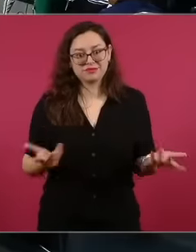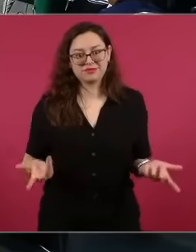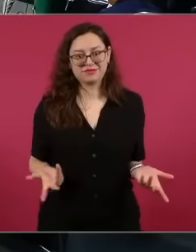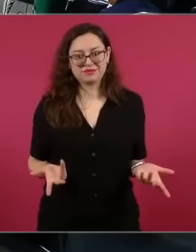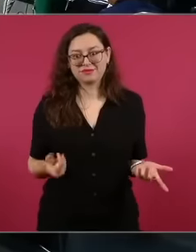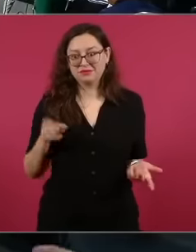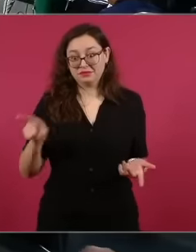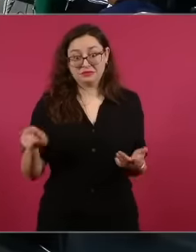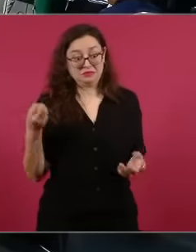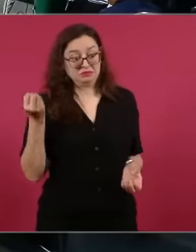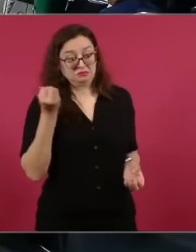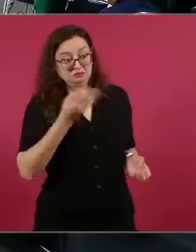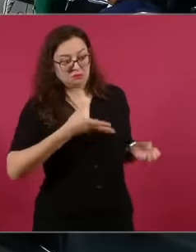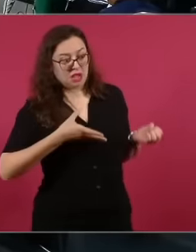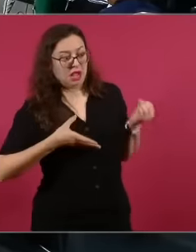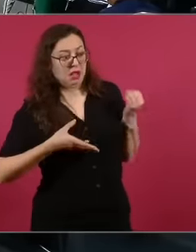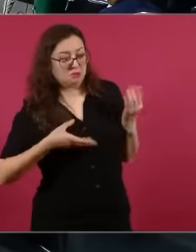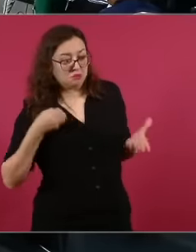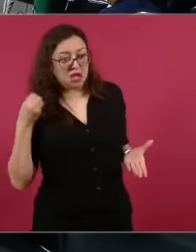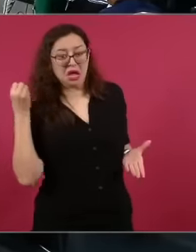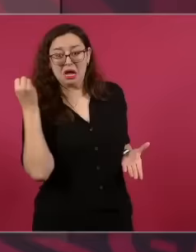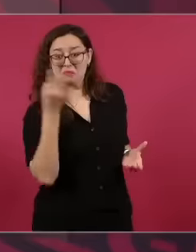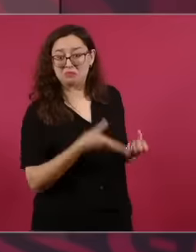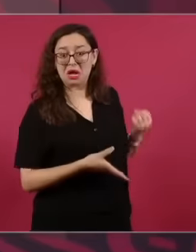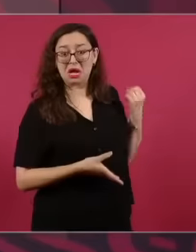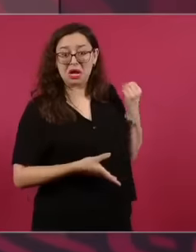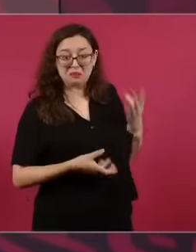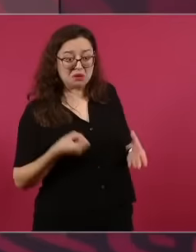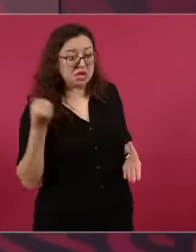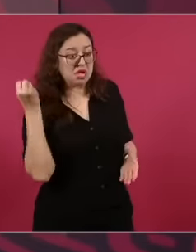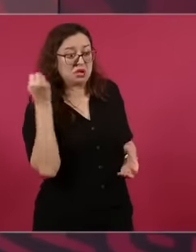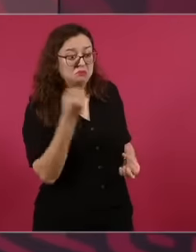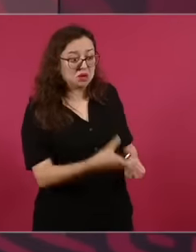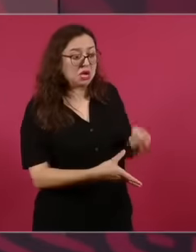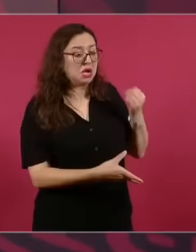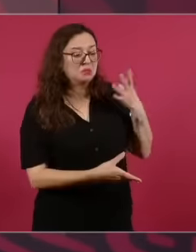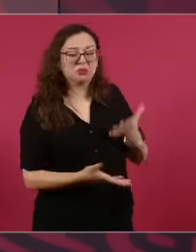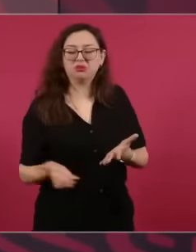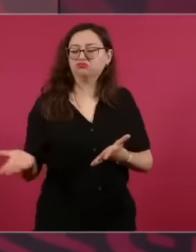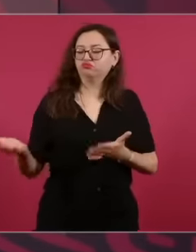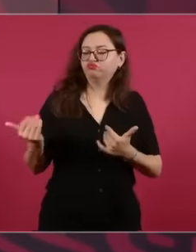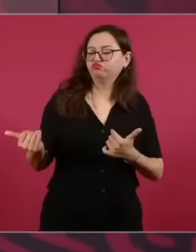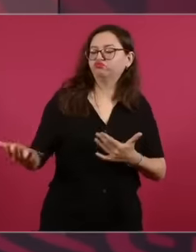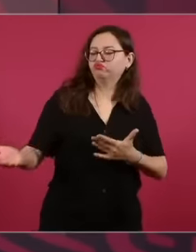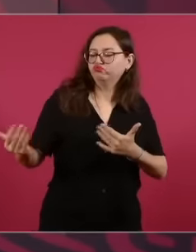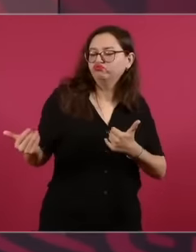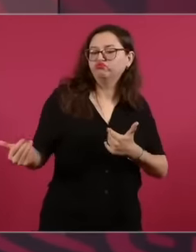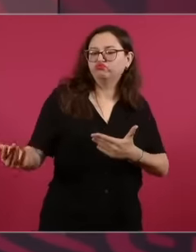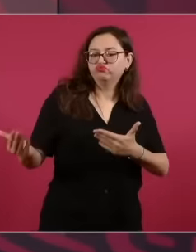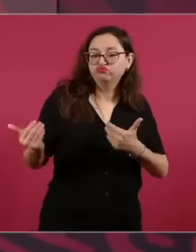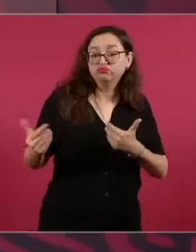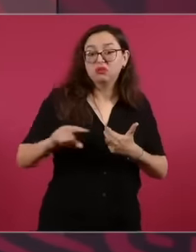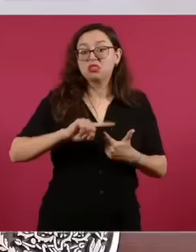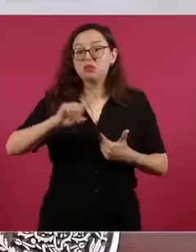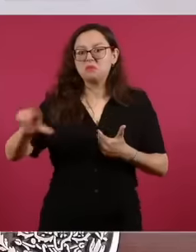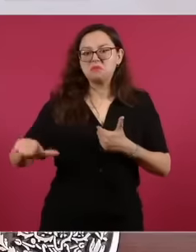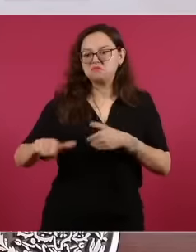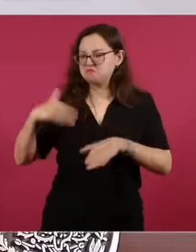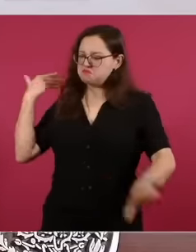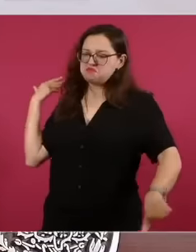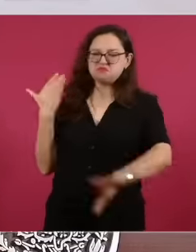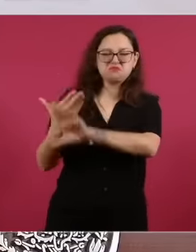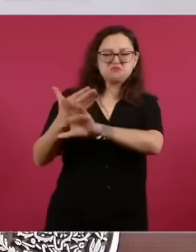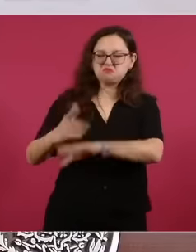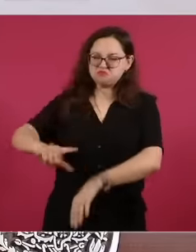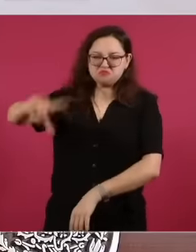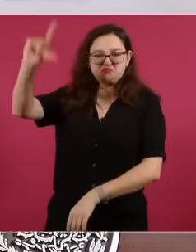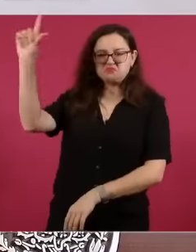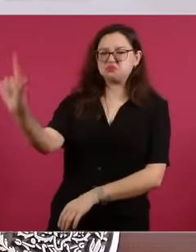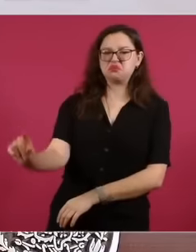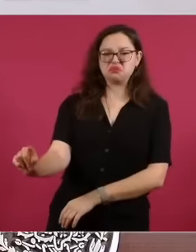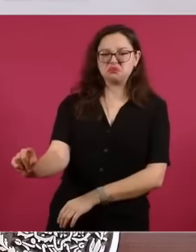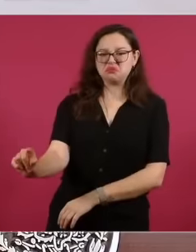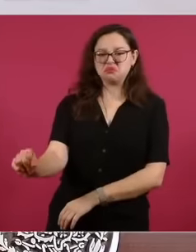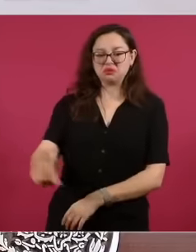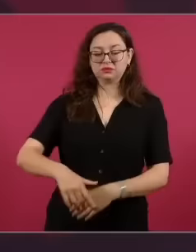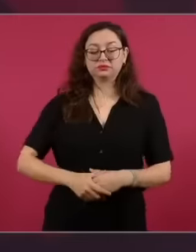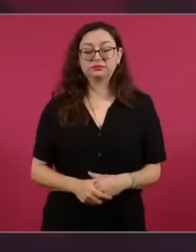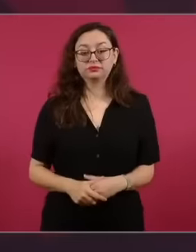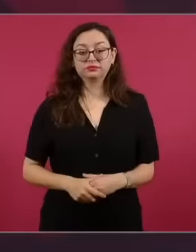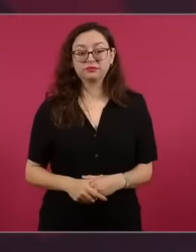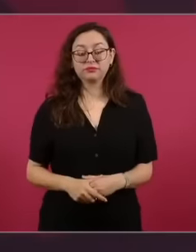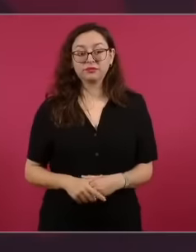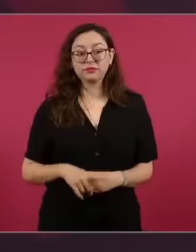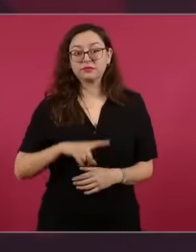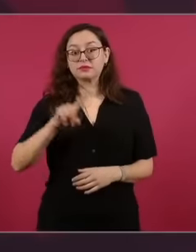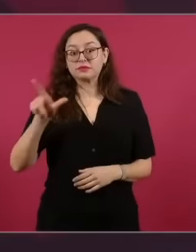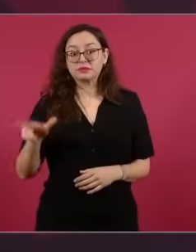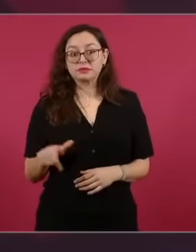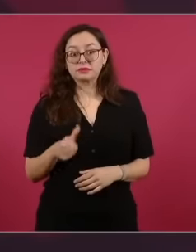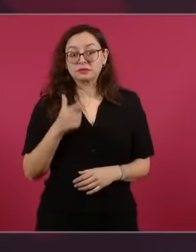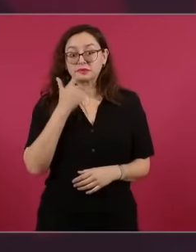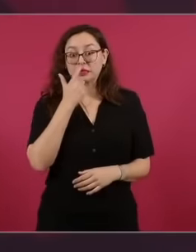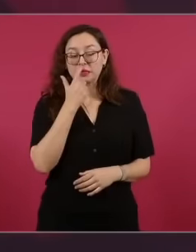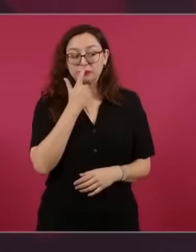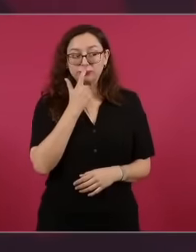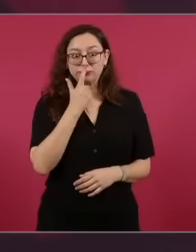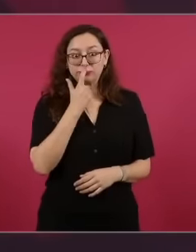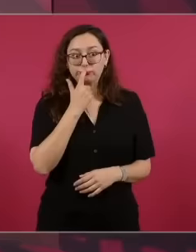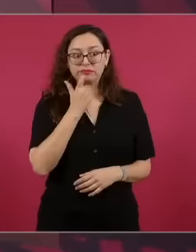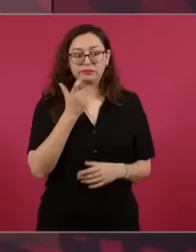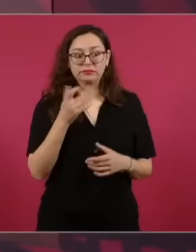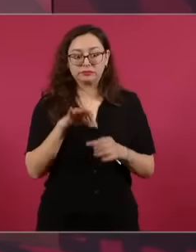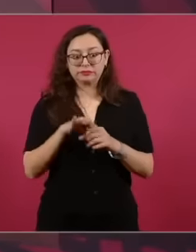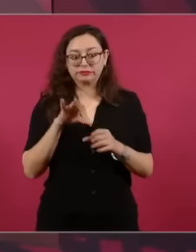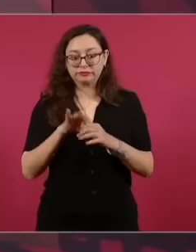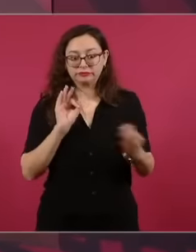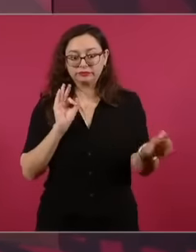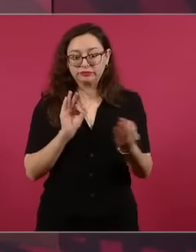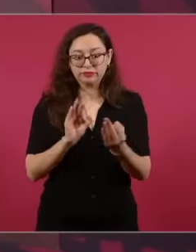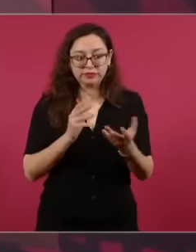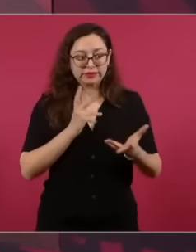everything and then with the arrogance of not saying quit to quit